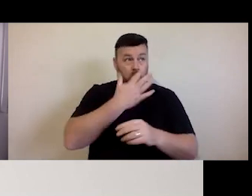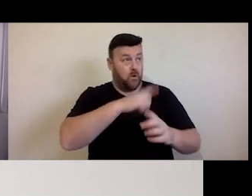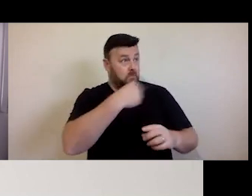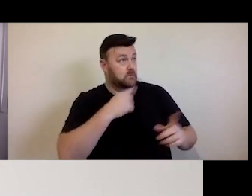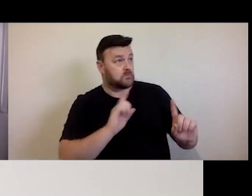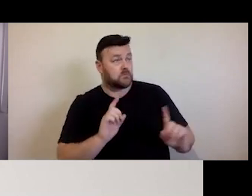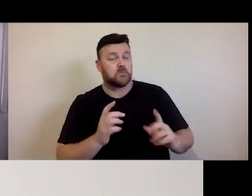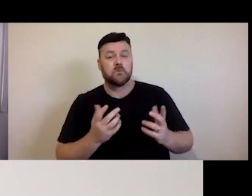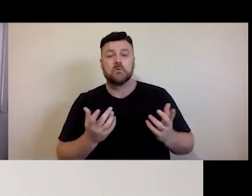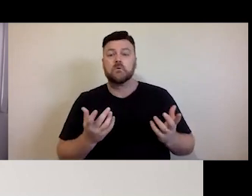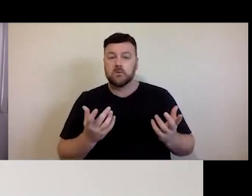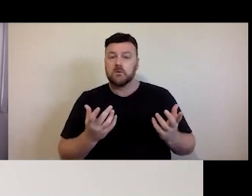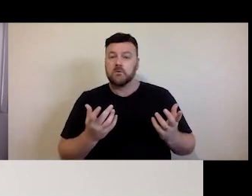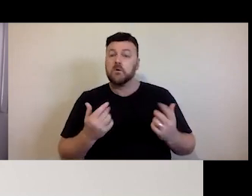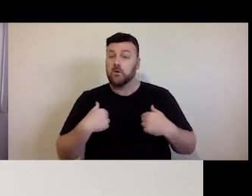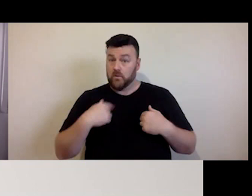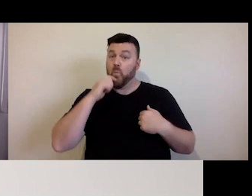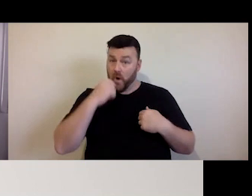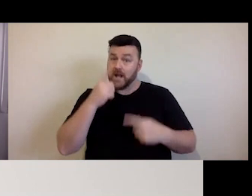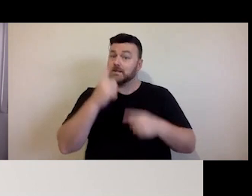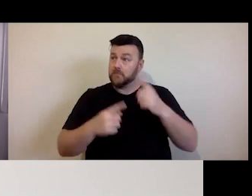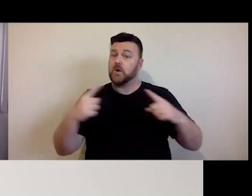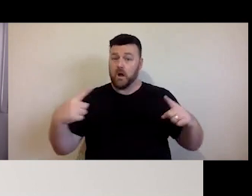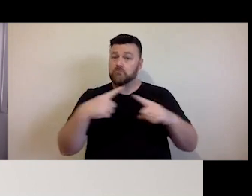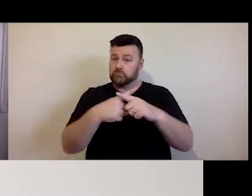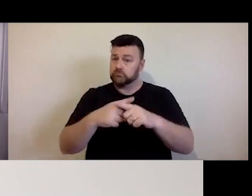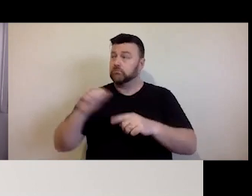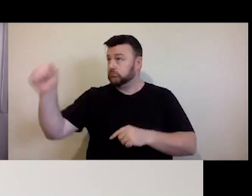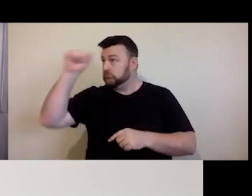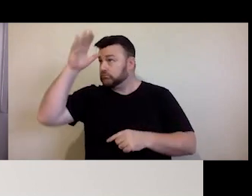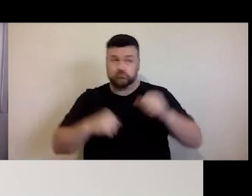find a clash of expertise and experience, mixed with cultural